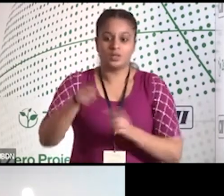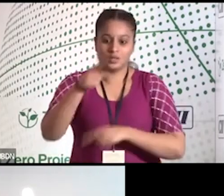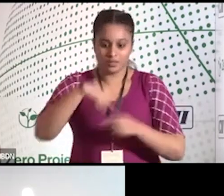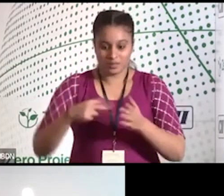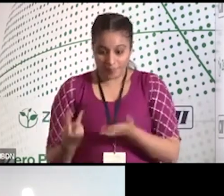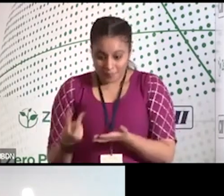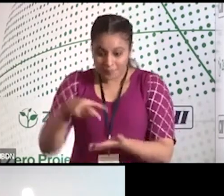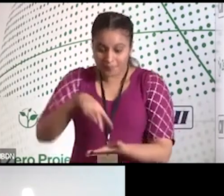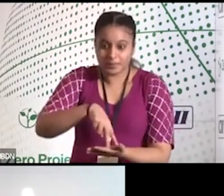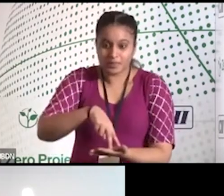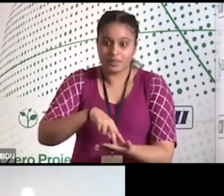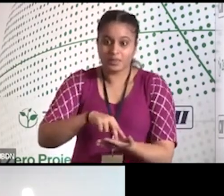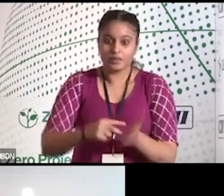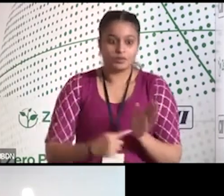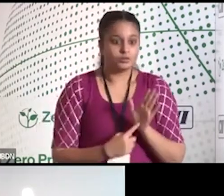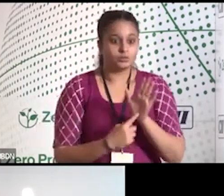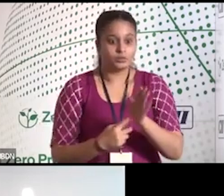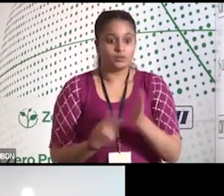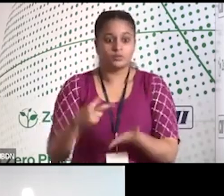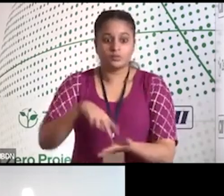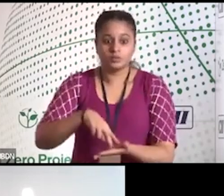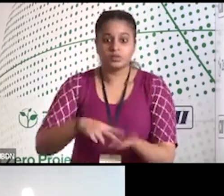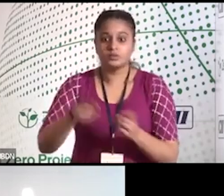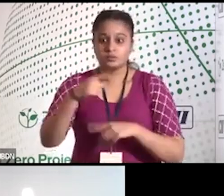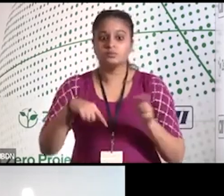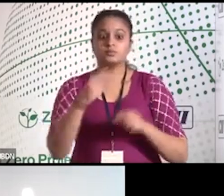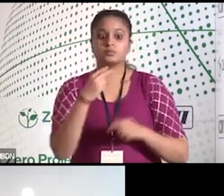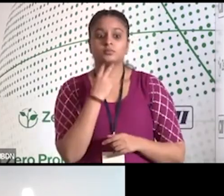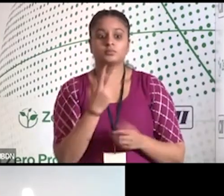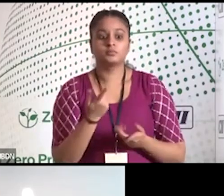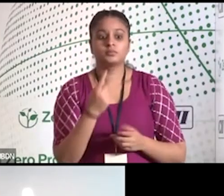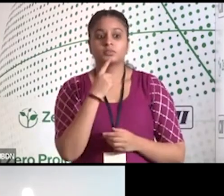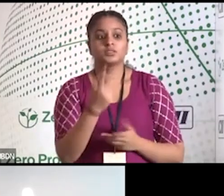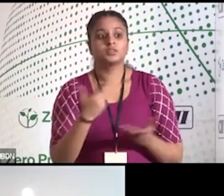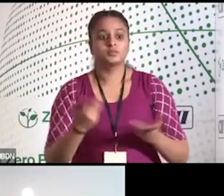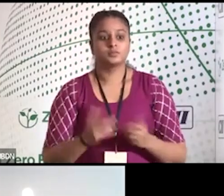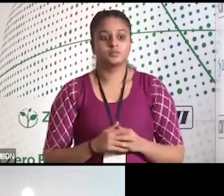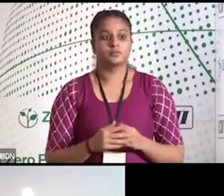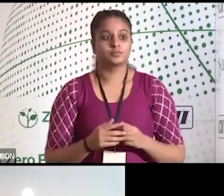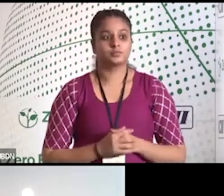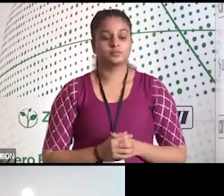and a point that was being spoken about great visibility light as in drag